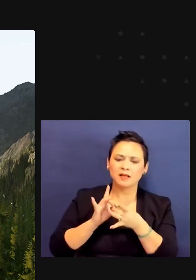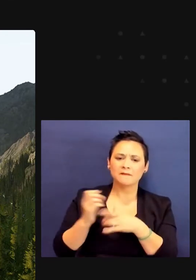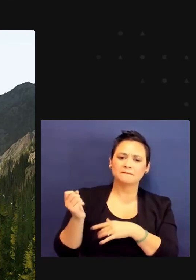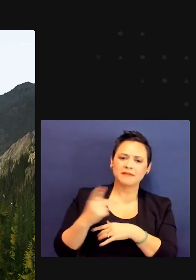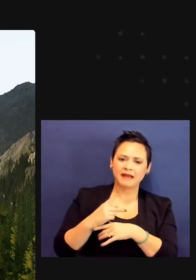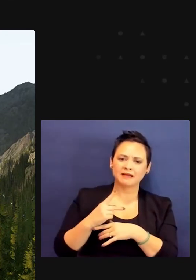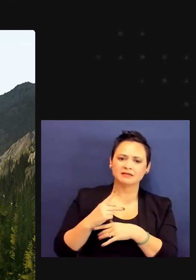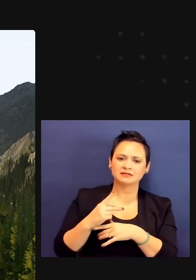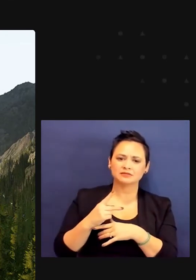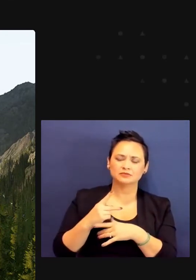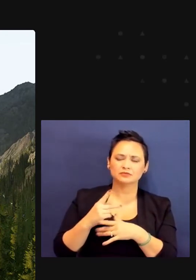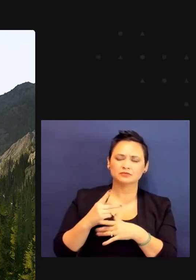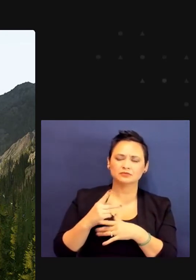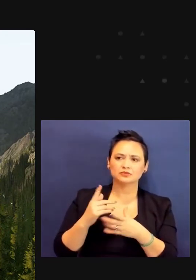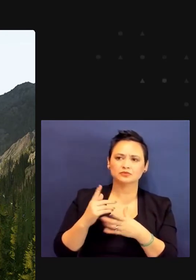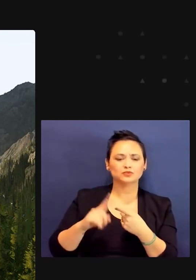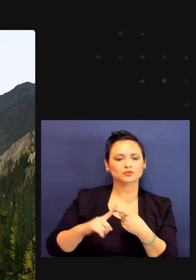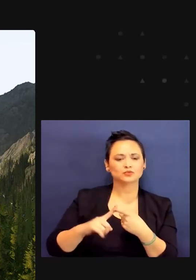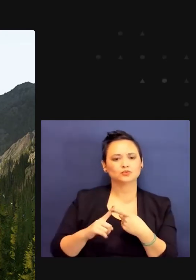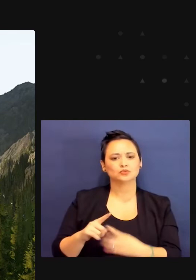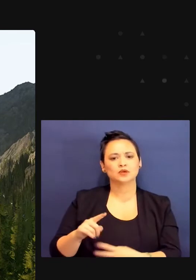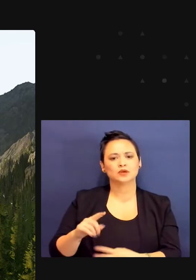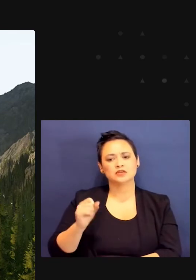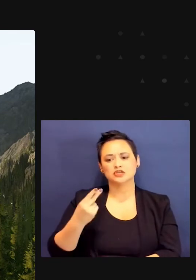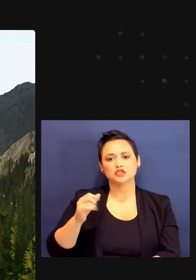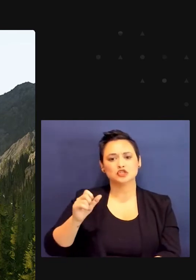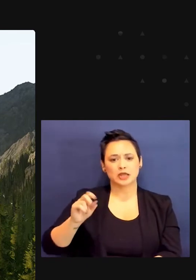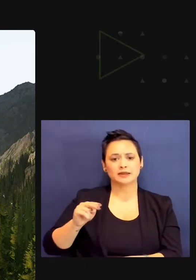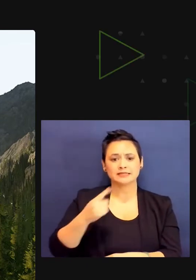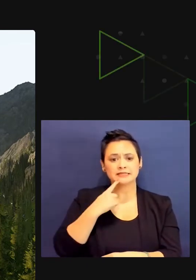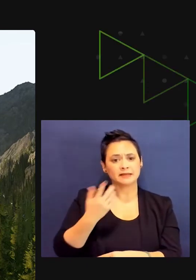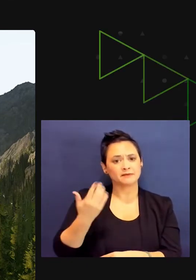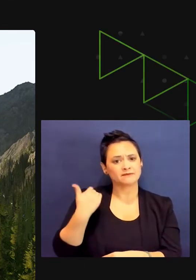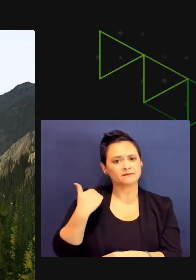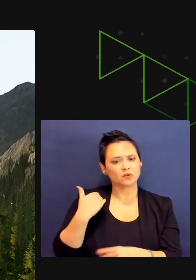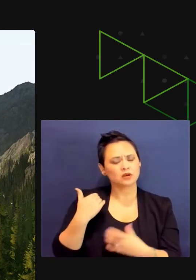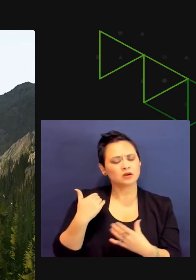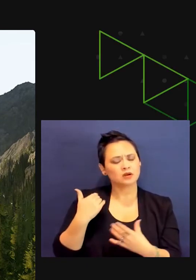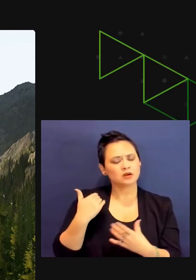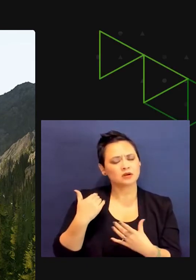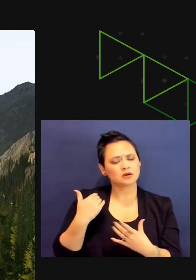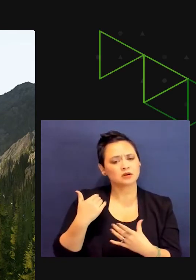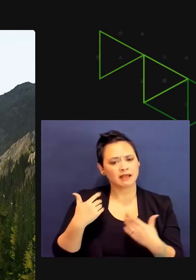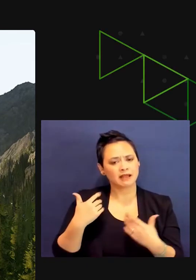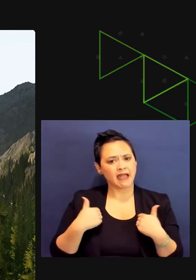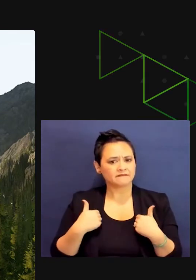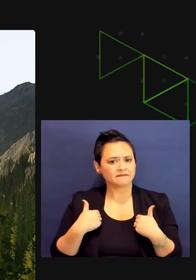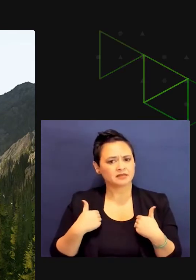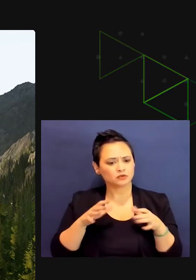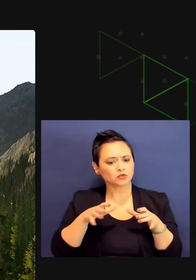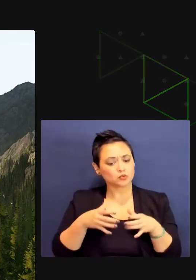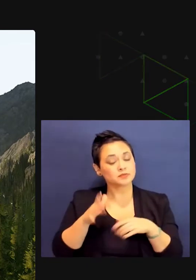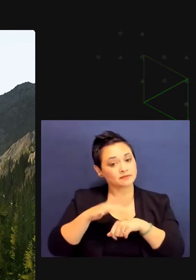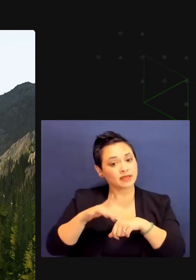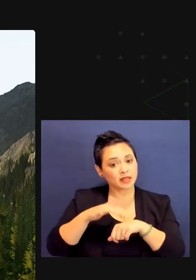I think having these groups available helps us build games that are more representative and diverse.